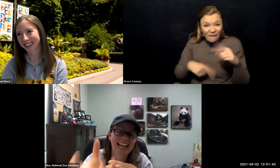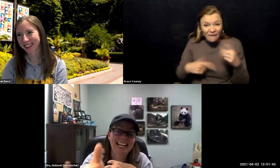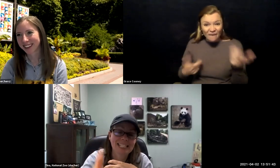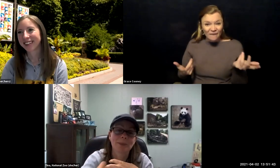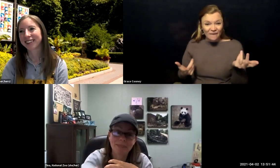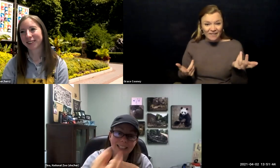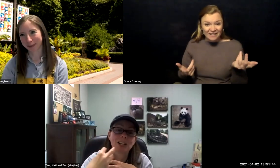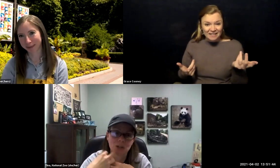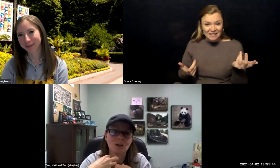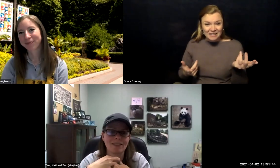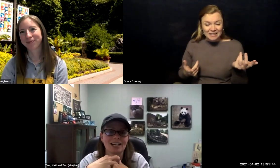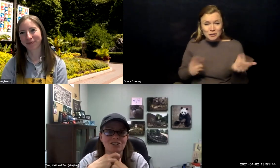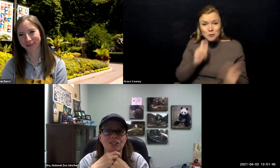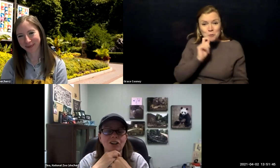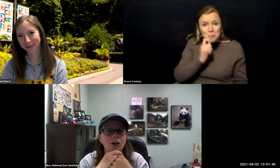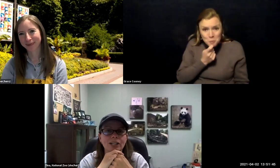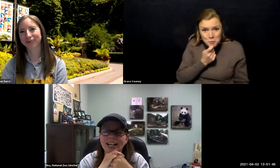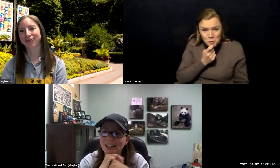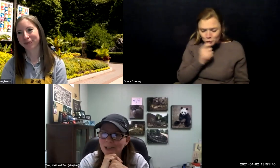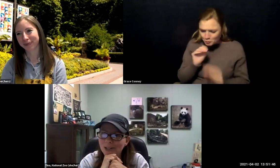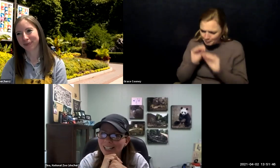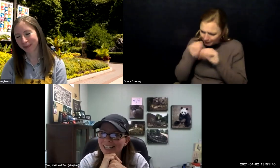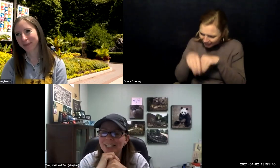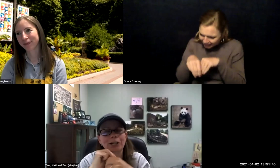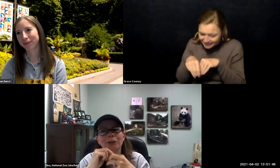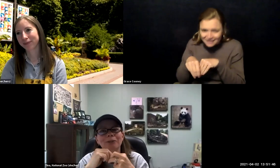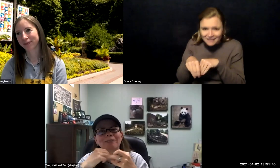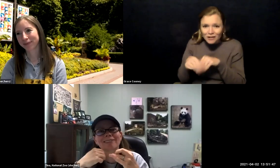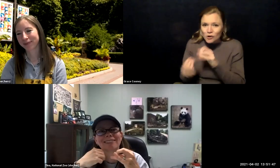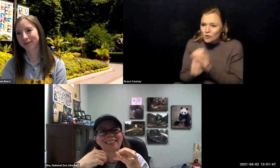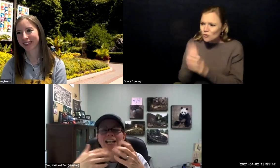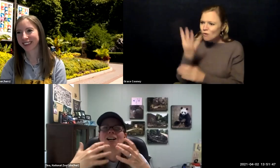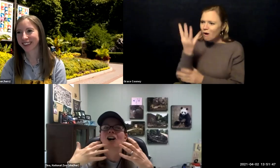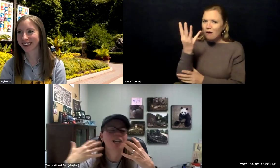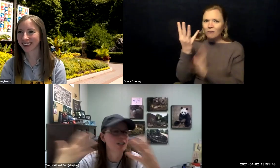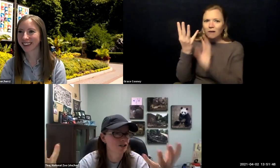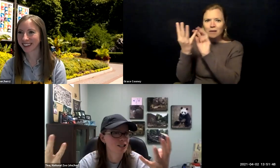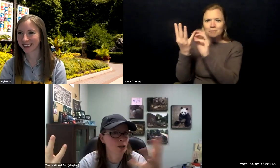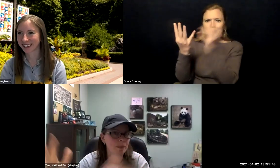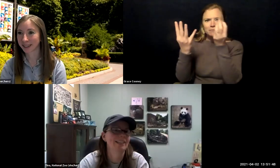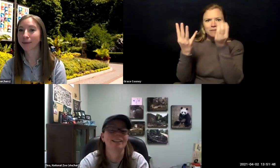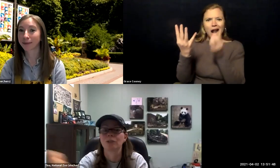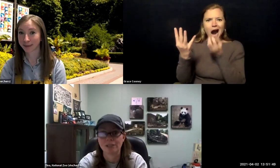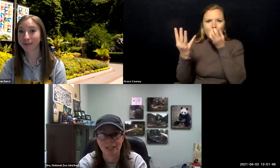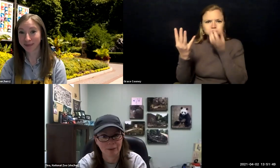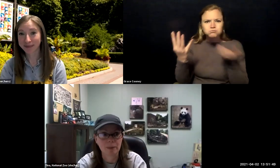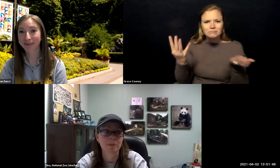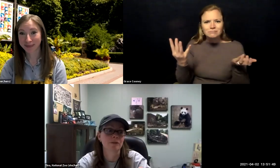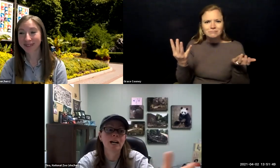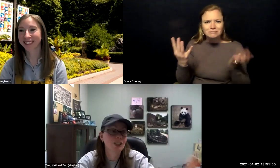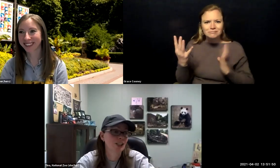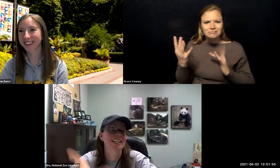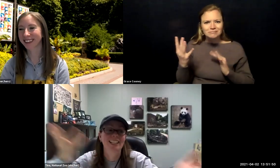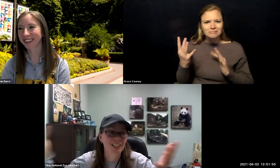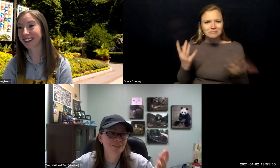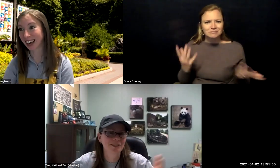eat something that you have actually grown, and I know, you know, our country is so big and of course now-